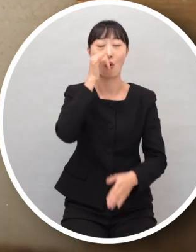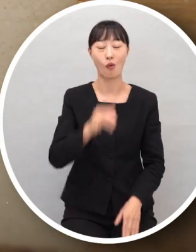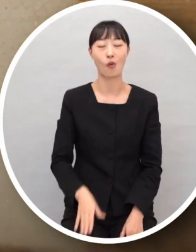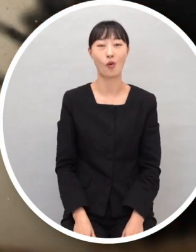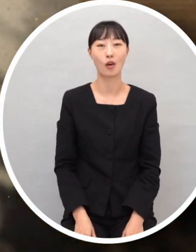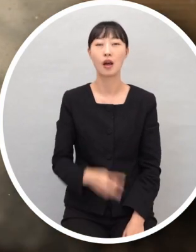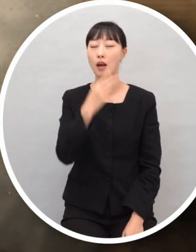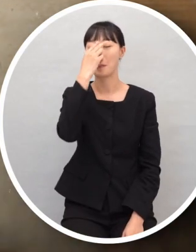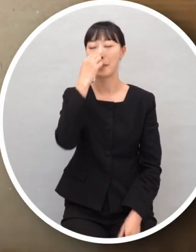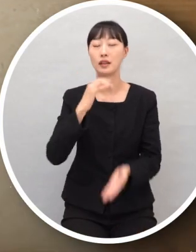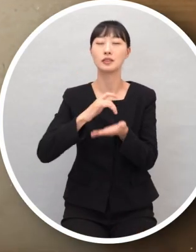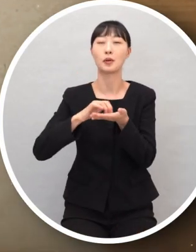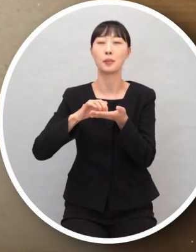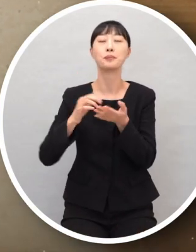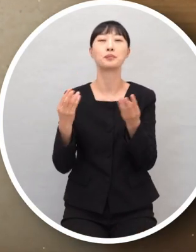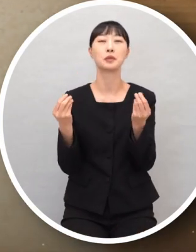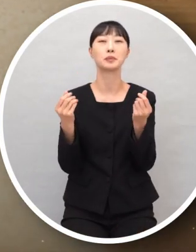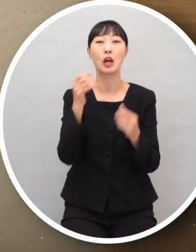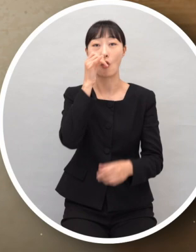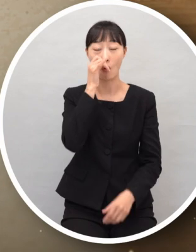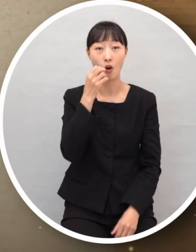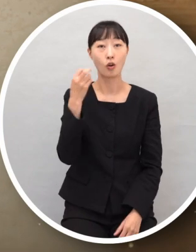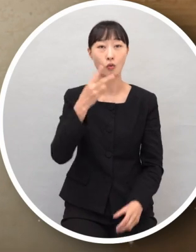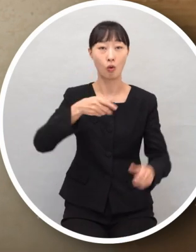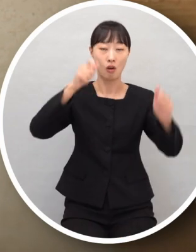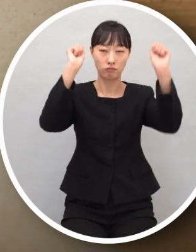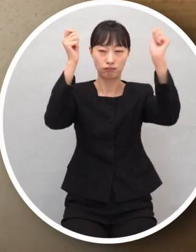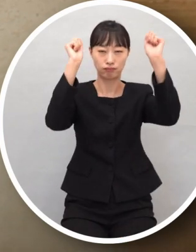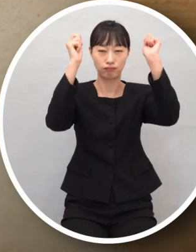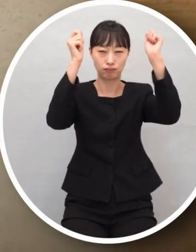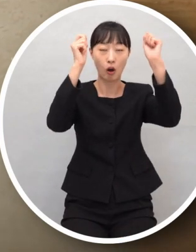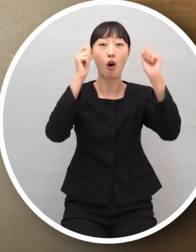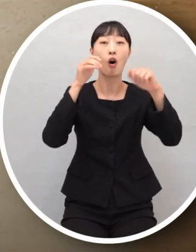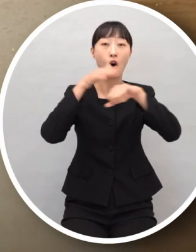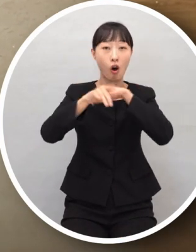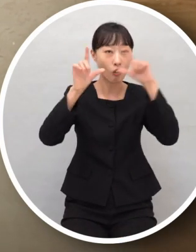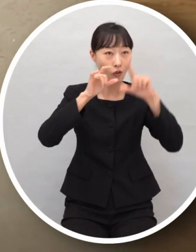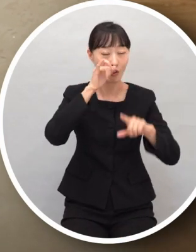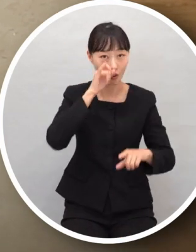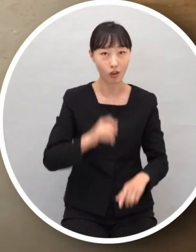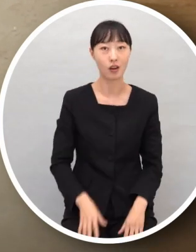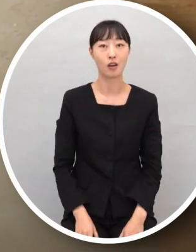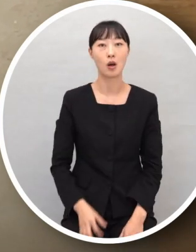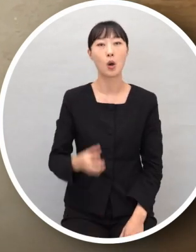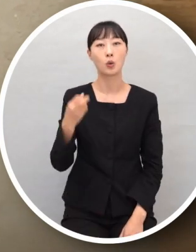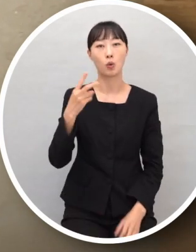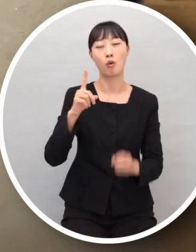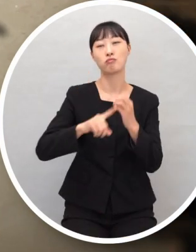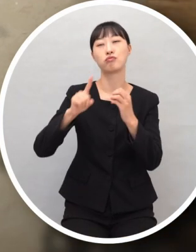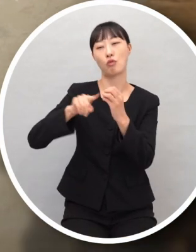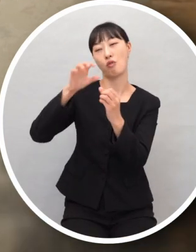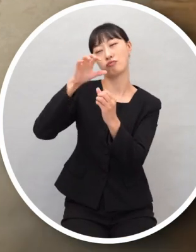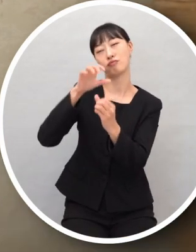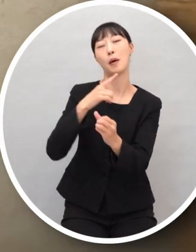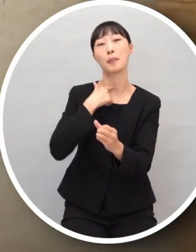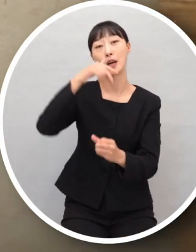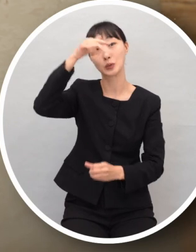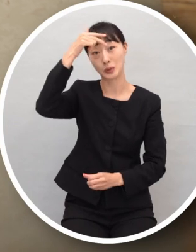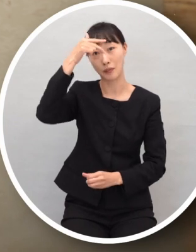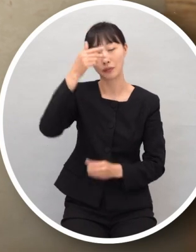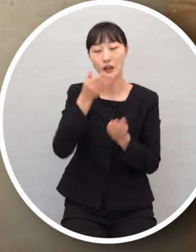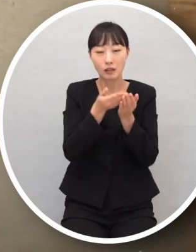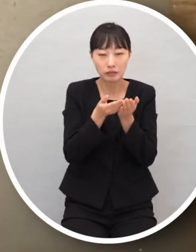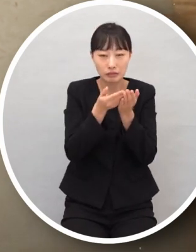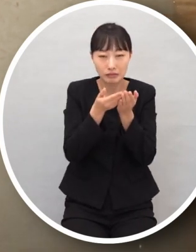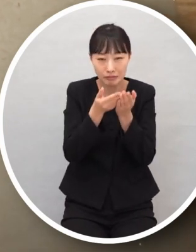Blind fortune tellers, a shaman holding a fan and bells while performing an exorcism, and a begging Buddhist monk when Buddhism was oppressed in Joseon society